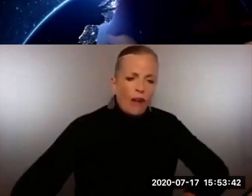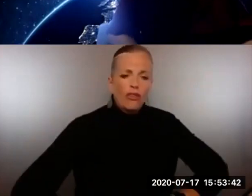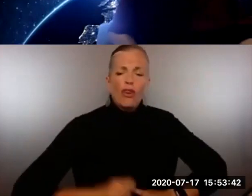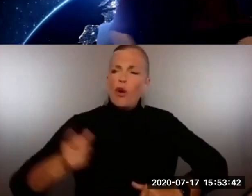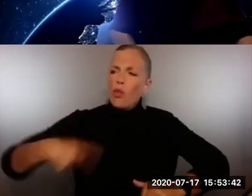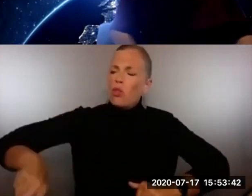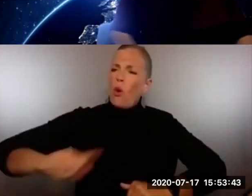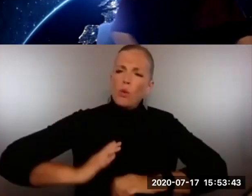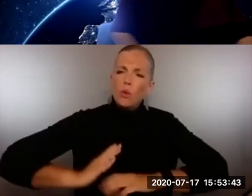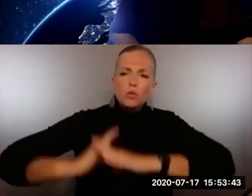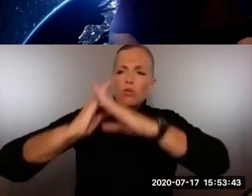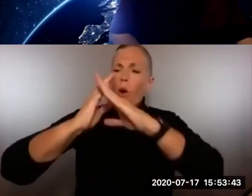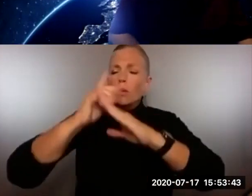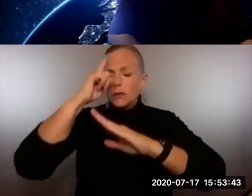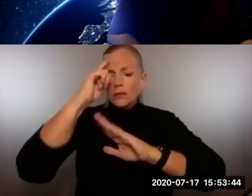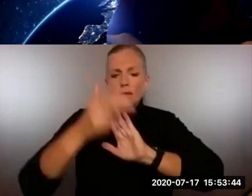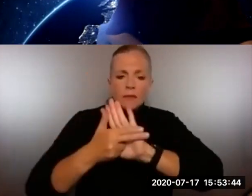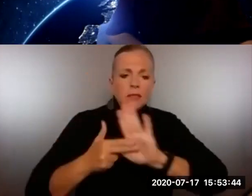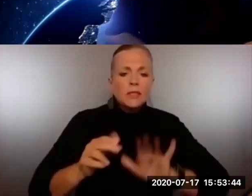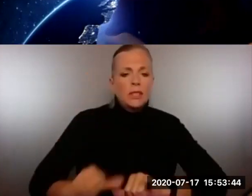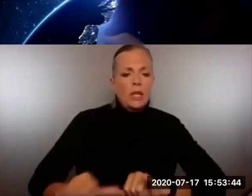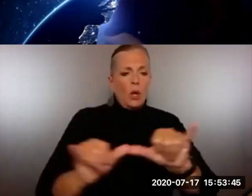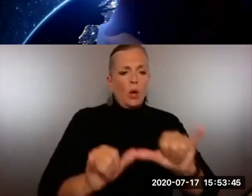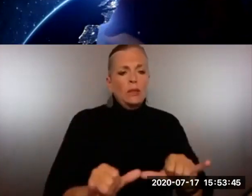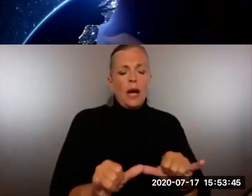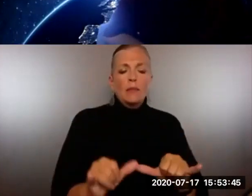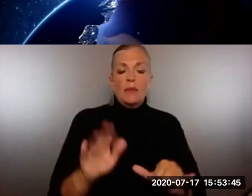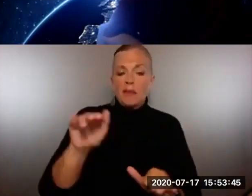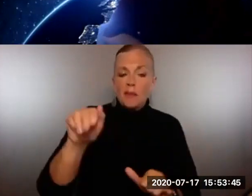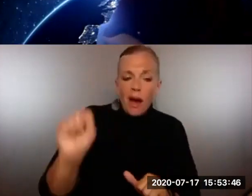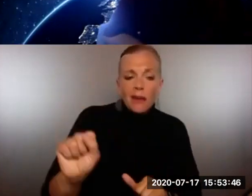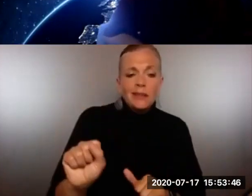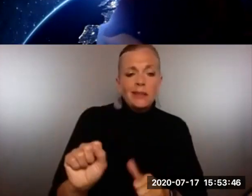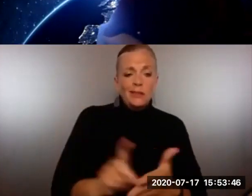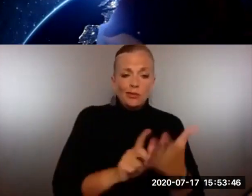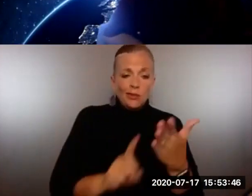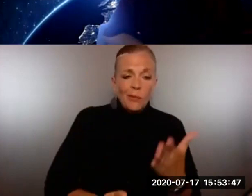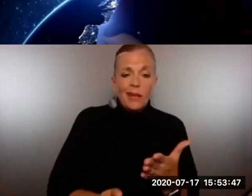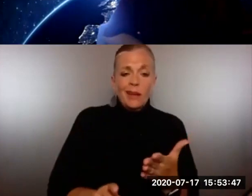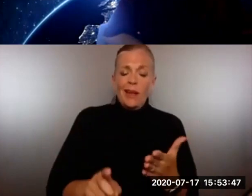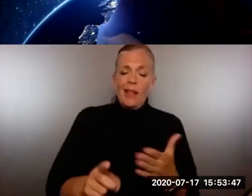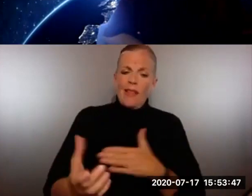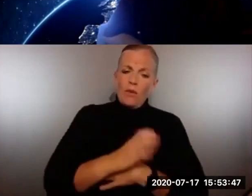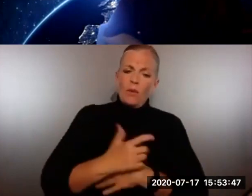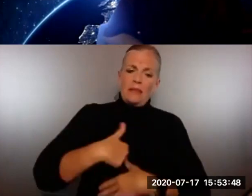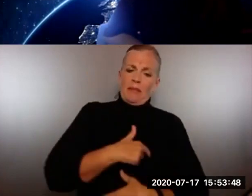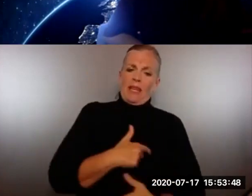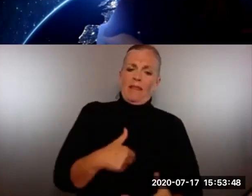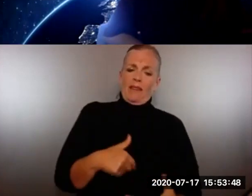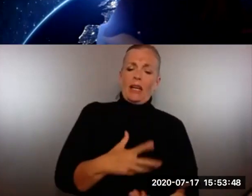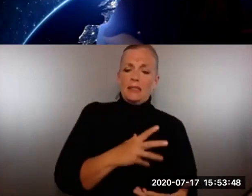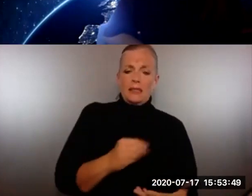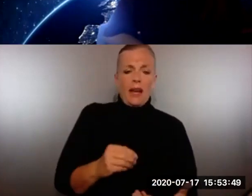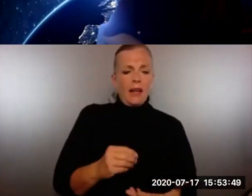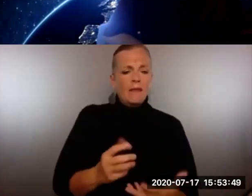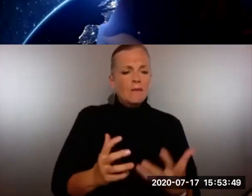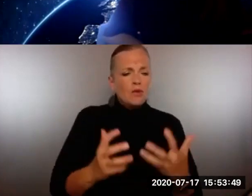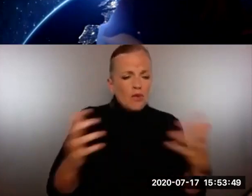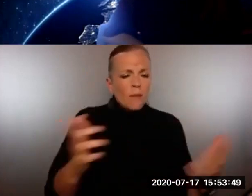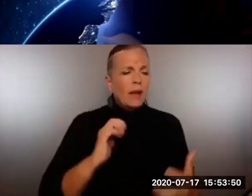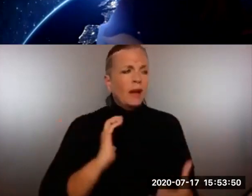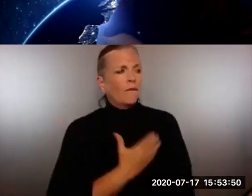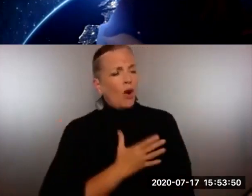of our parents, our spouses, sons and daughters, brothers